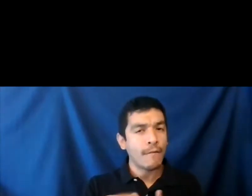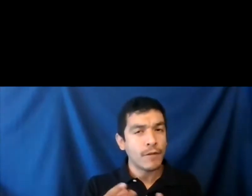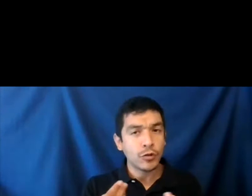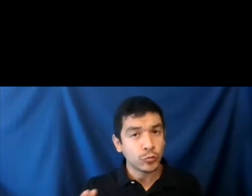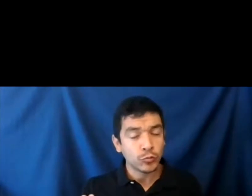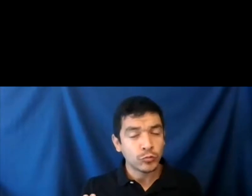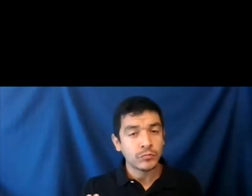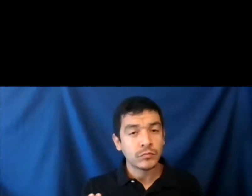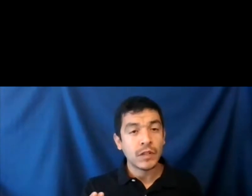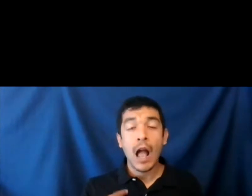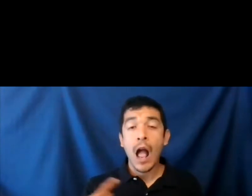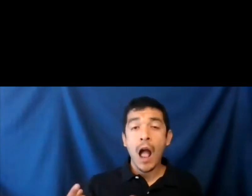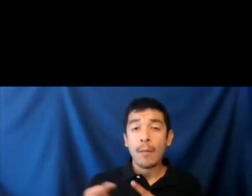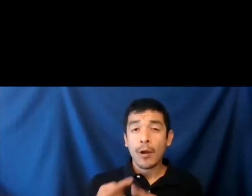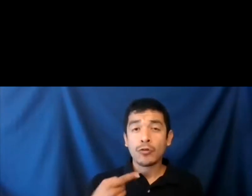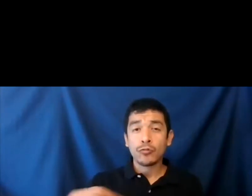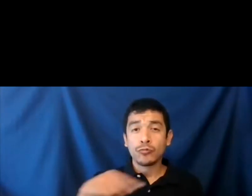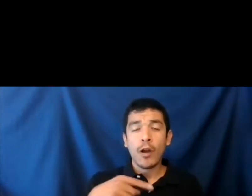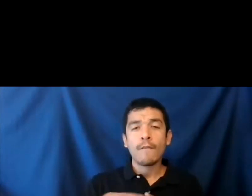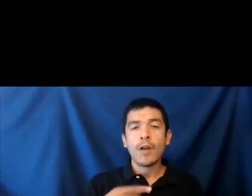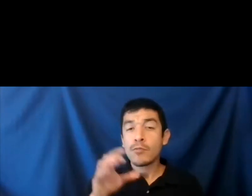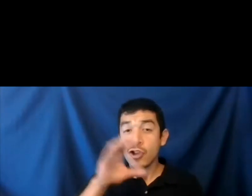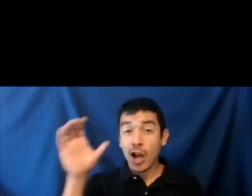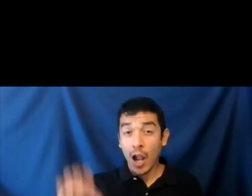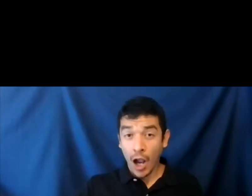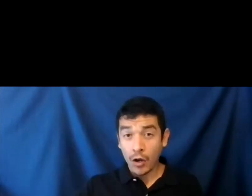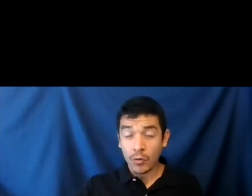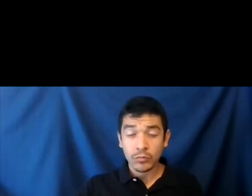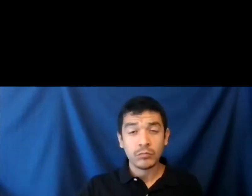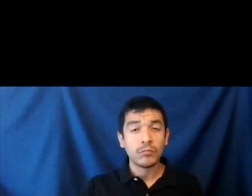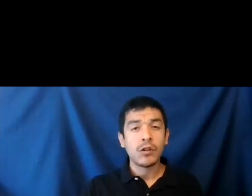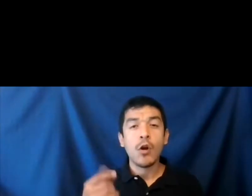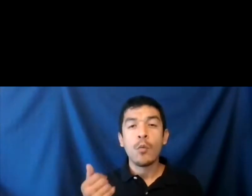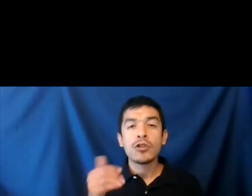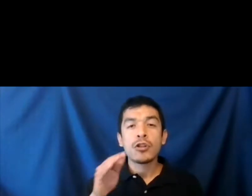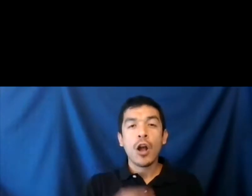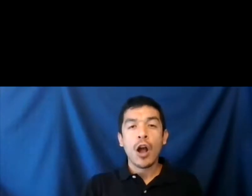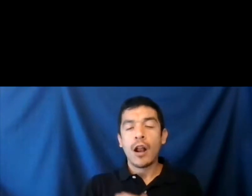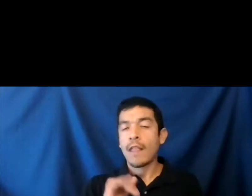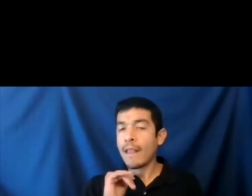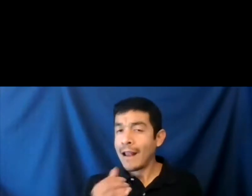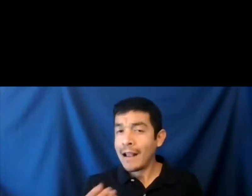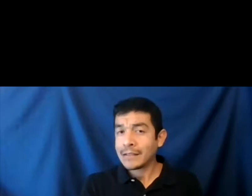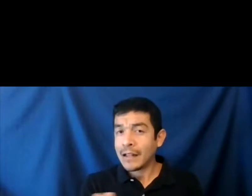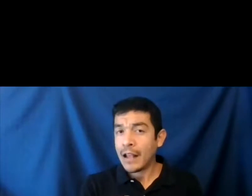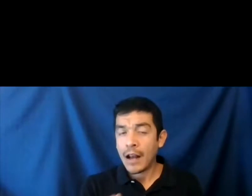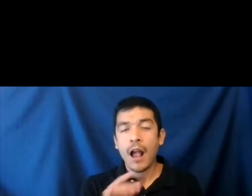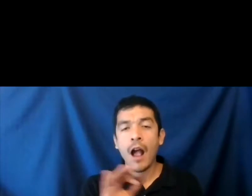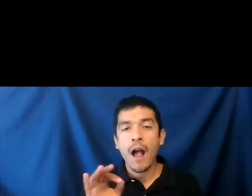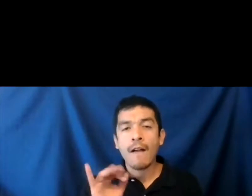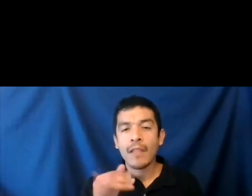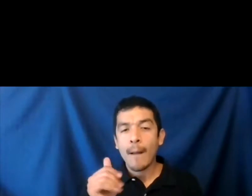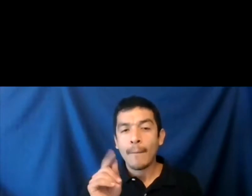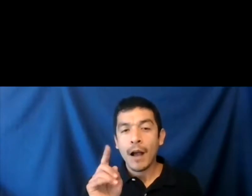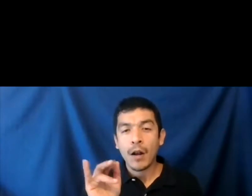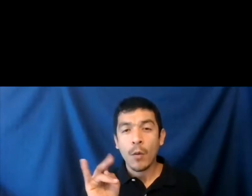I'm coming to you today from Chicago, which is on the unceded land of the Pottawatomie people,